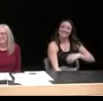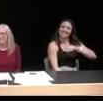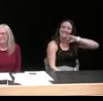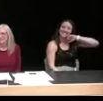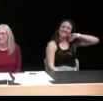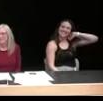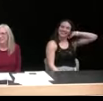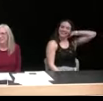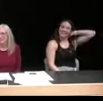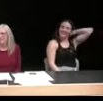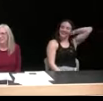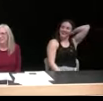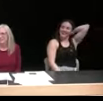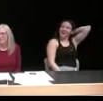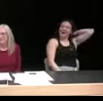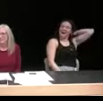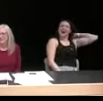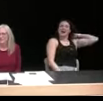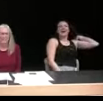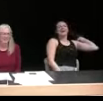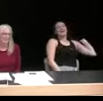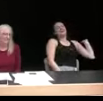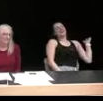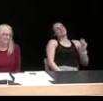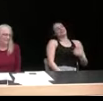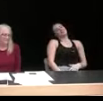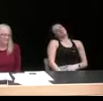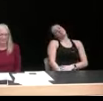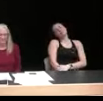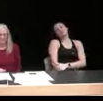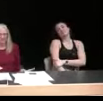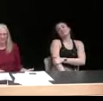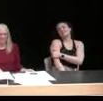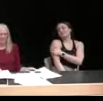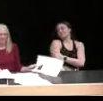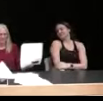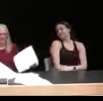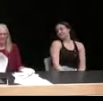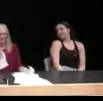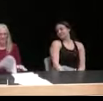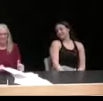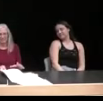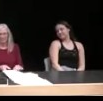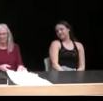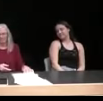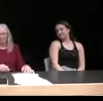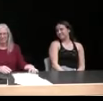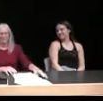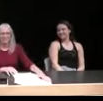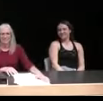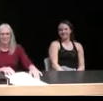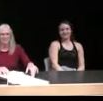that you have um for those of you that are still with us well thank you let those of us